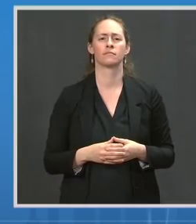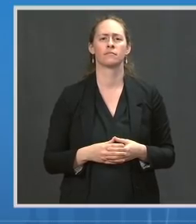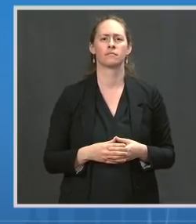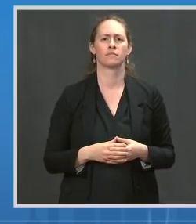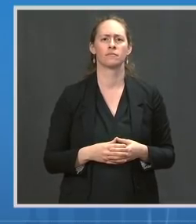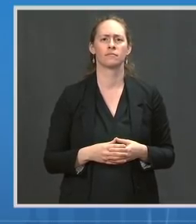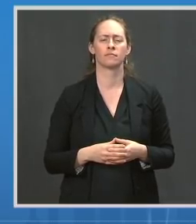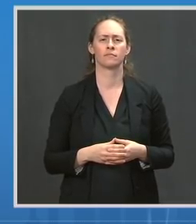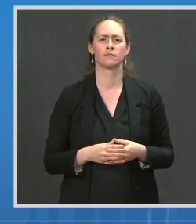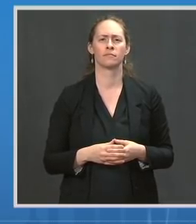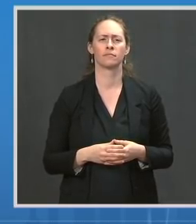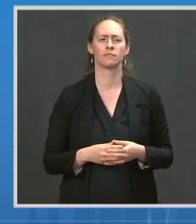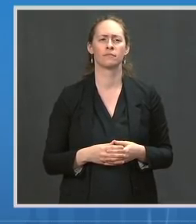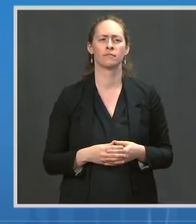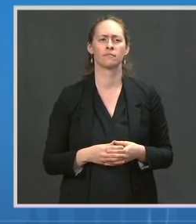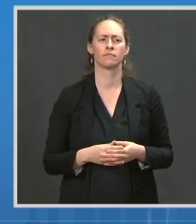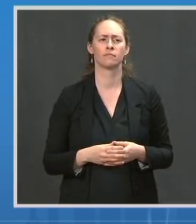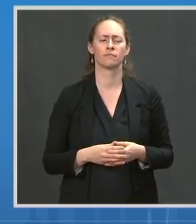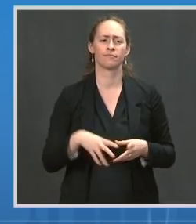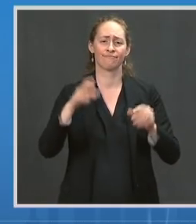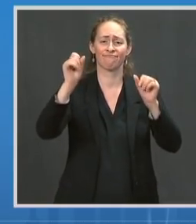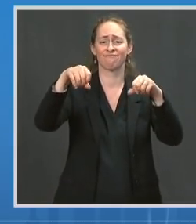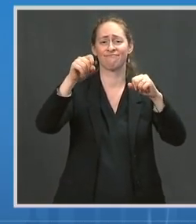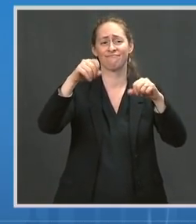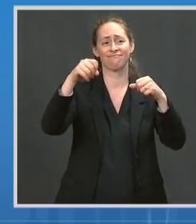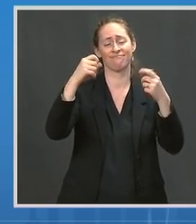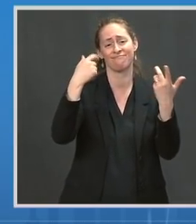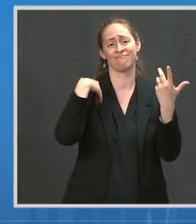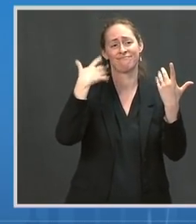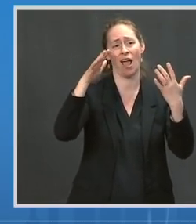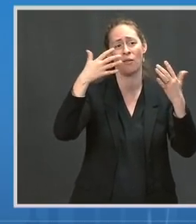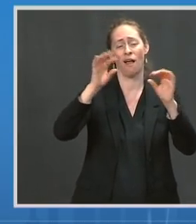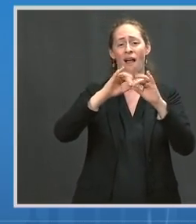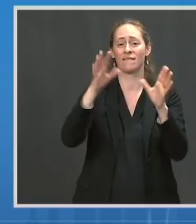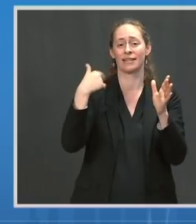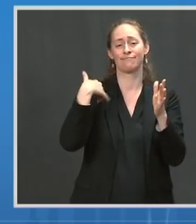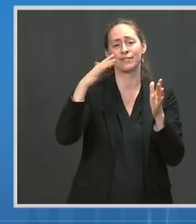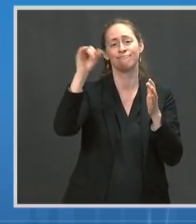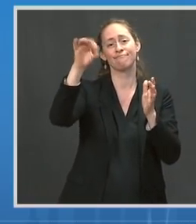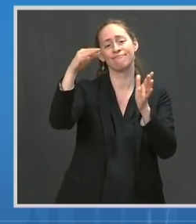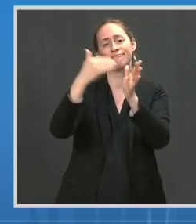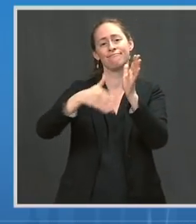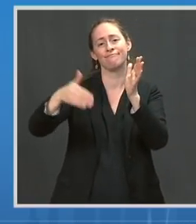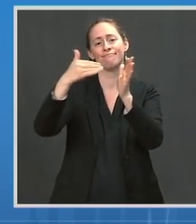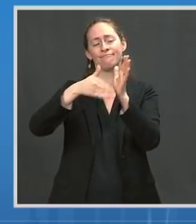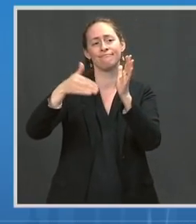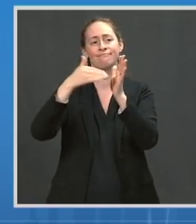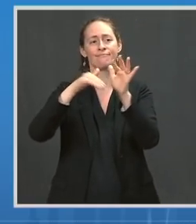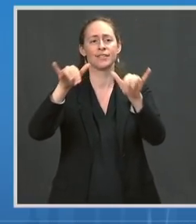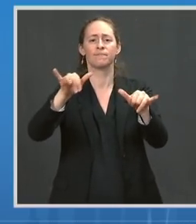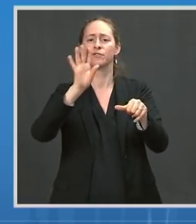Well, obviously, as we have said very often -- all of us on this call -- that a pandemic